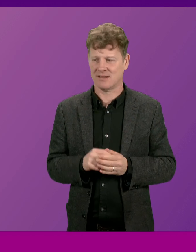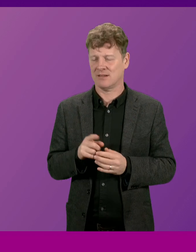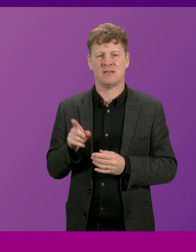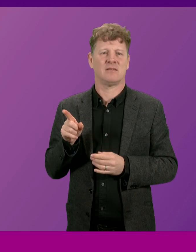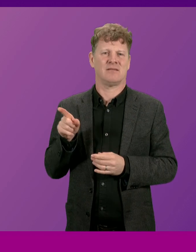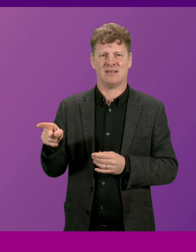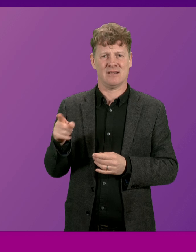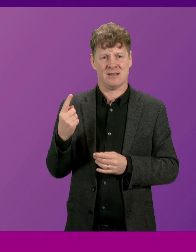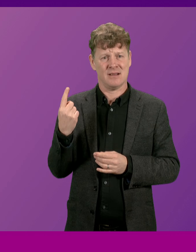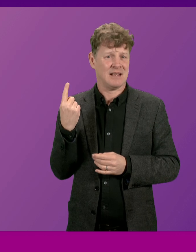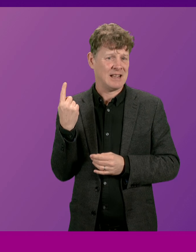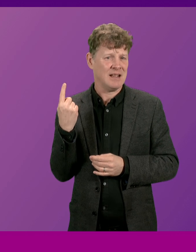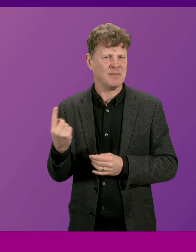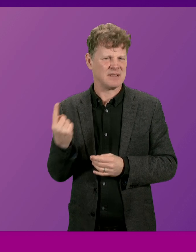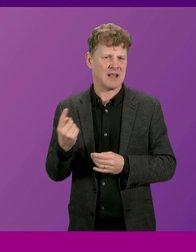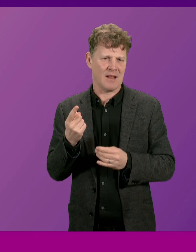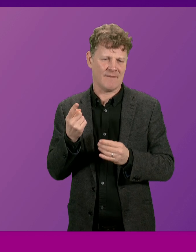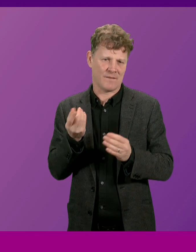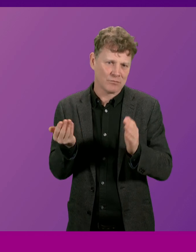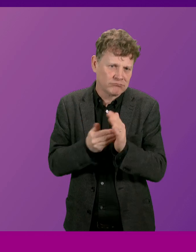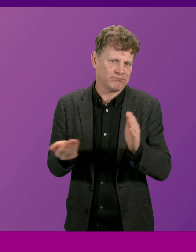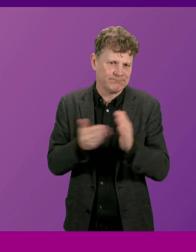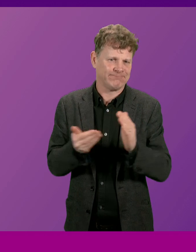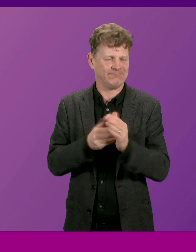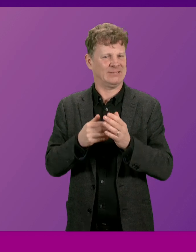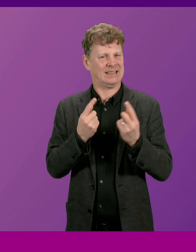contribution in the Parliament to the issues of mental wellbeing and support for individuals